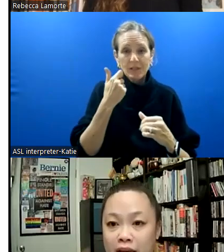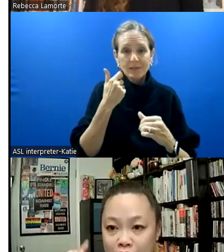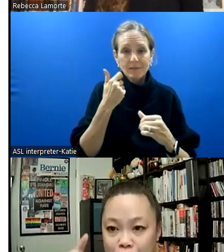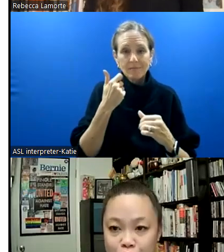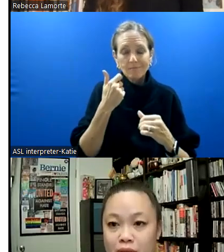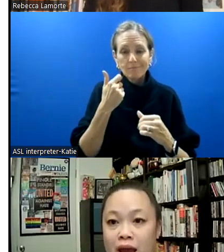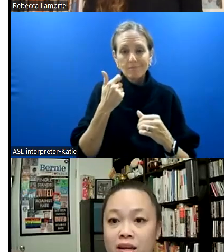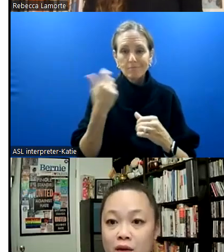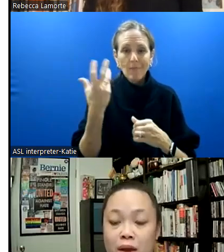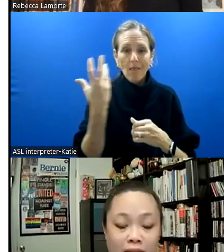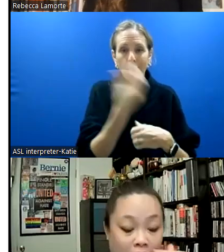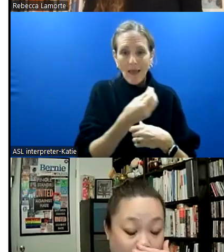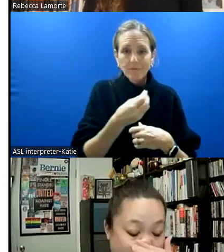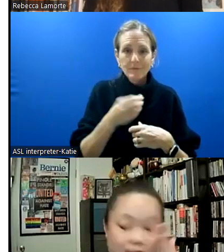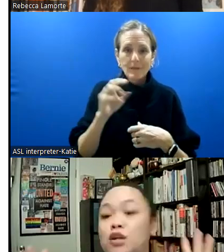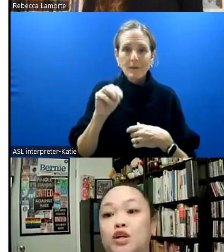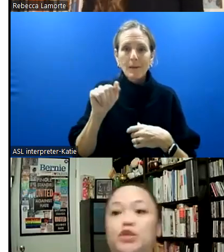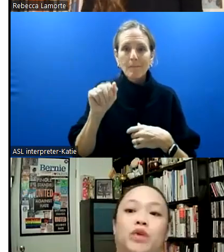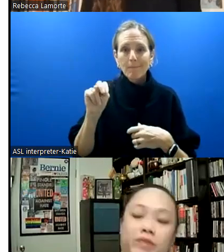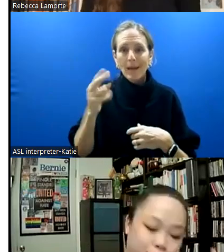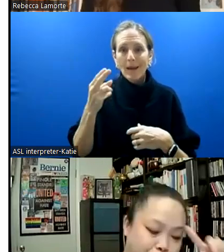Like, yeah, now I'm back in California. Good gravy.